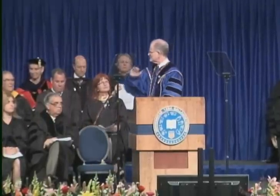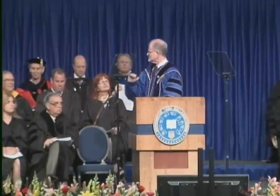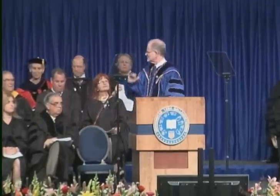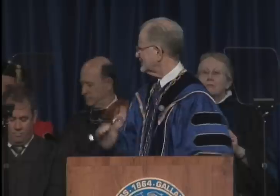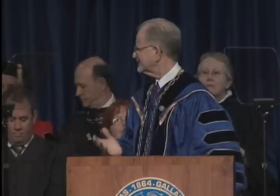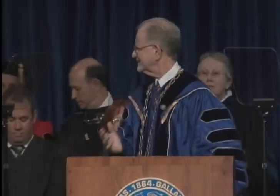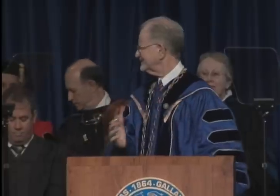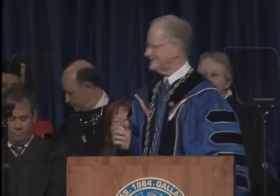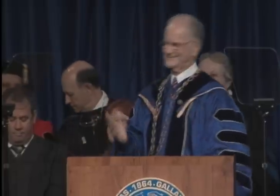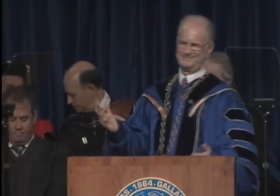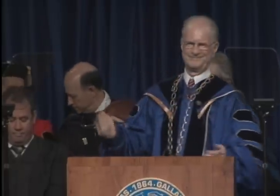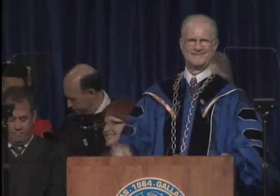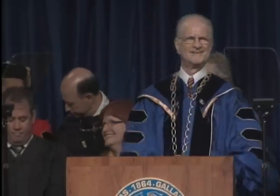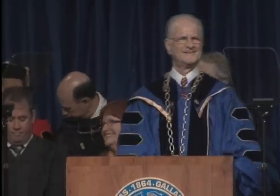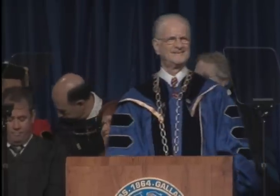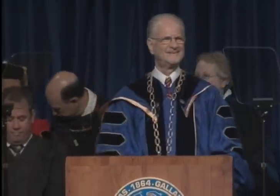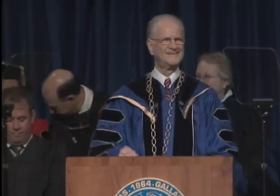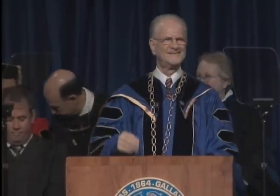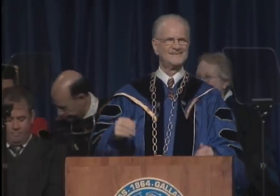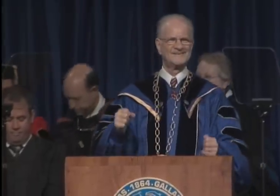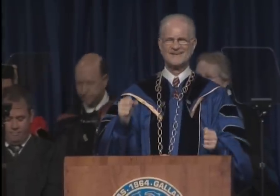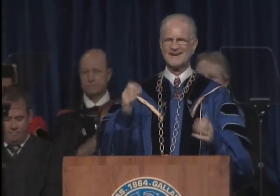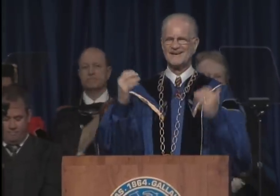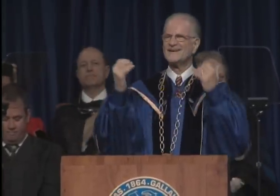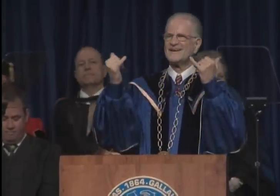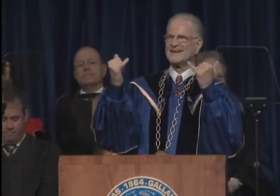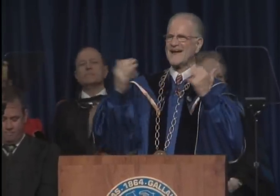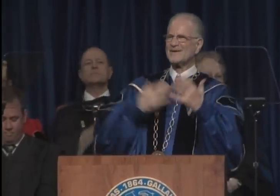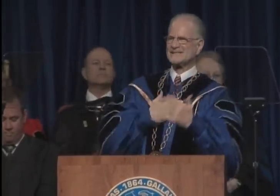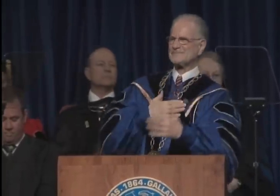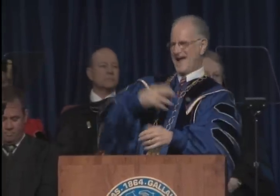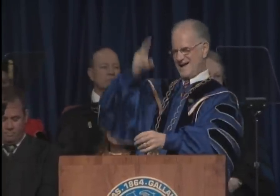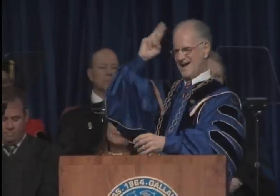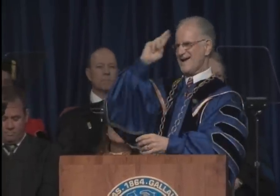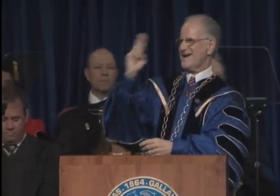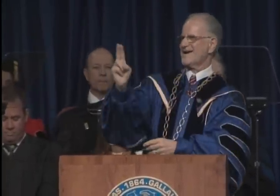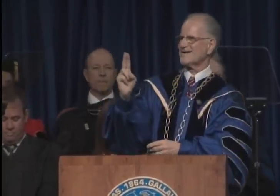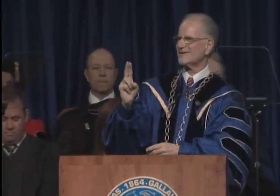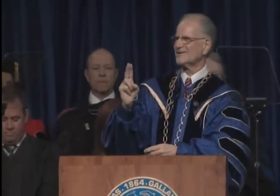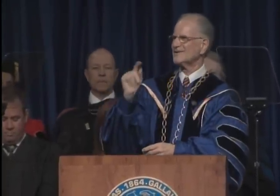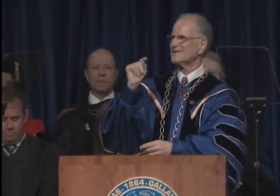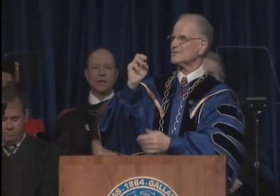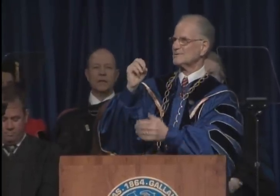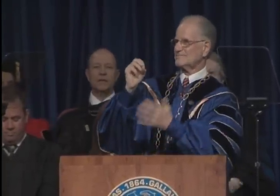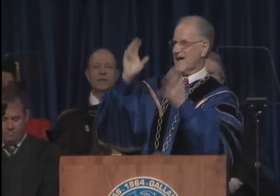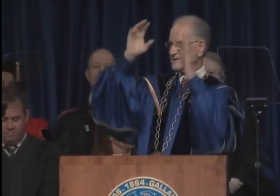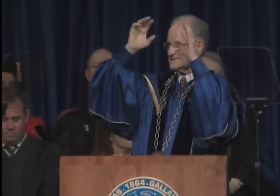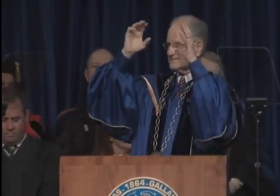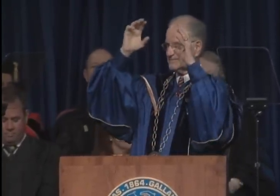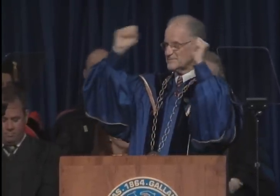I guess I'm a little bit shorter than Ben is.